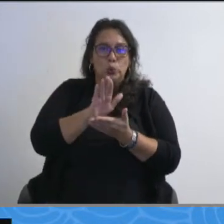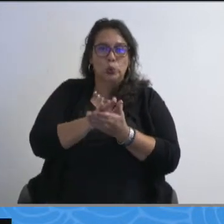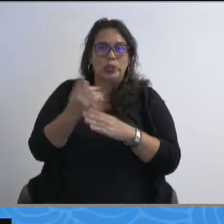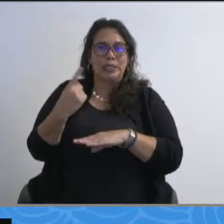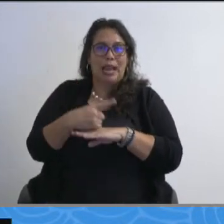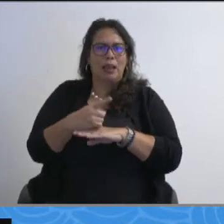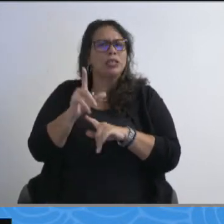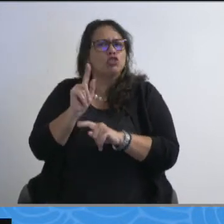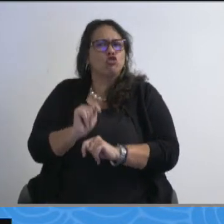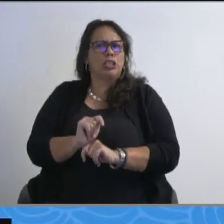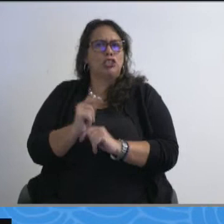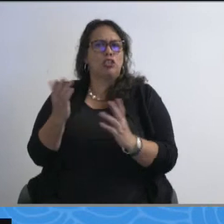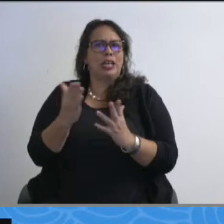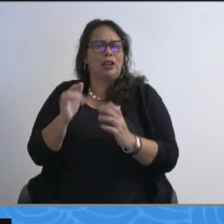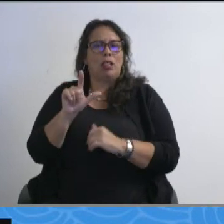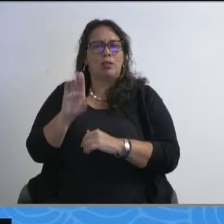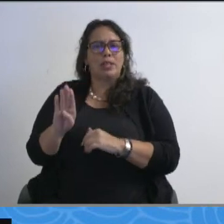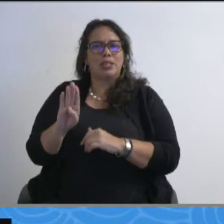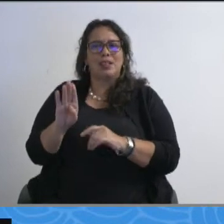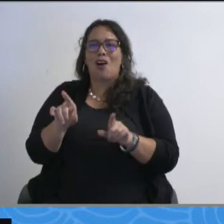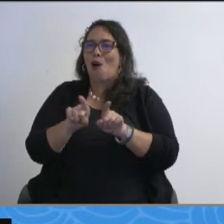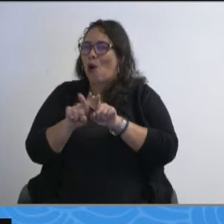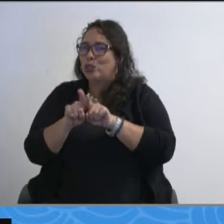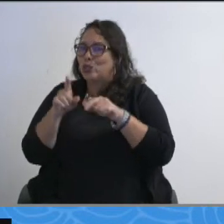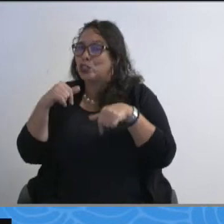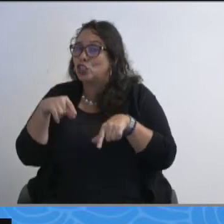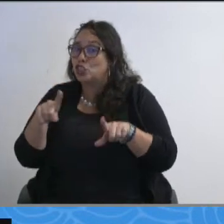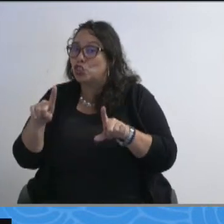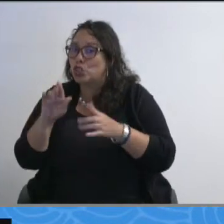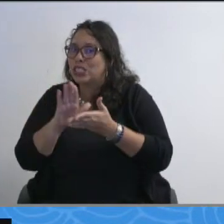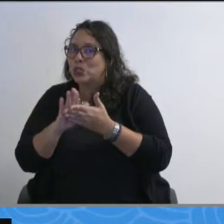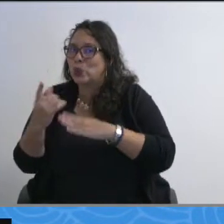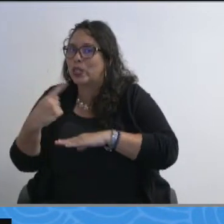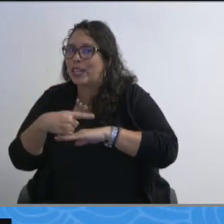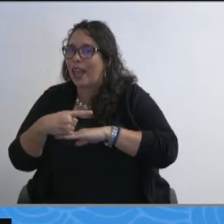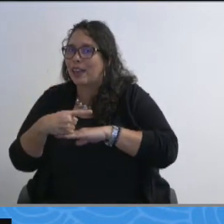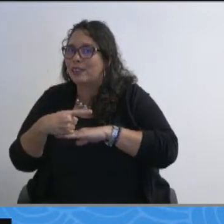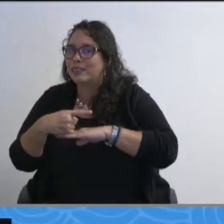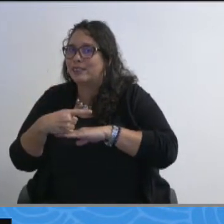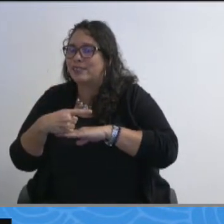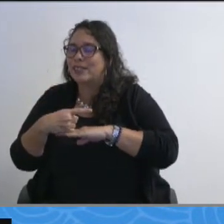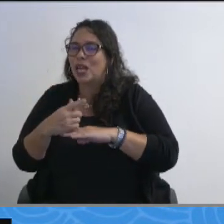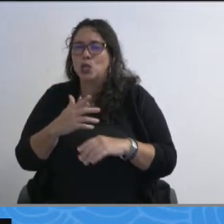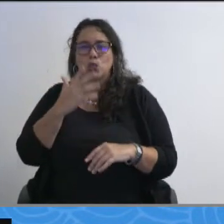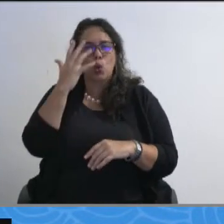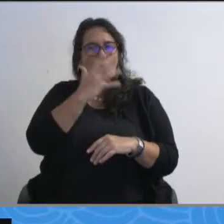but also during the school day. And so, a during the school day model would look like